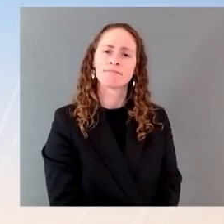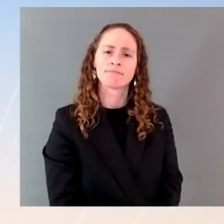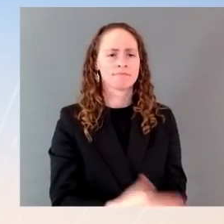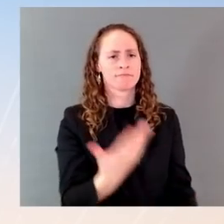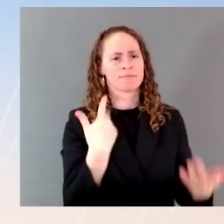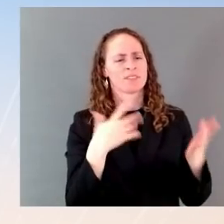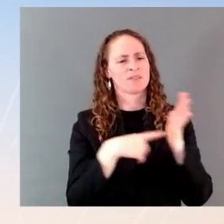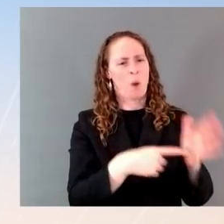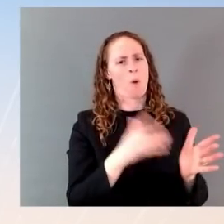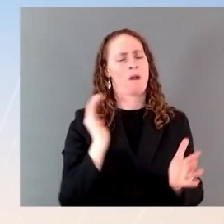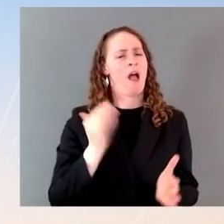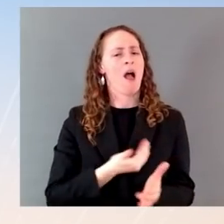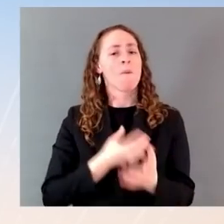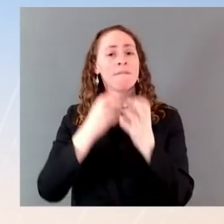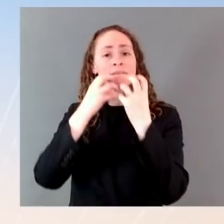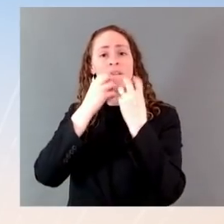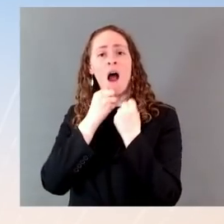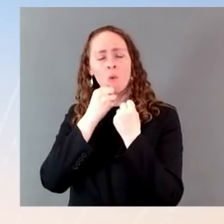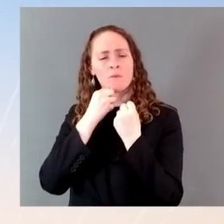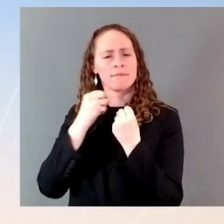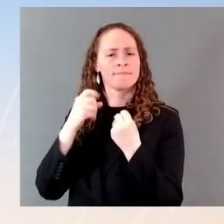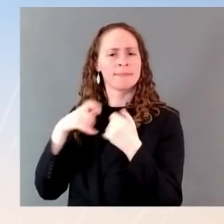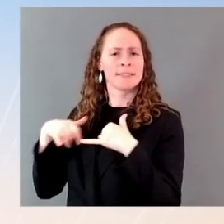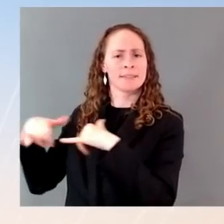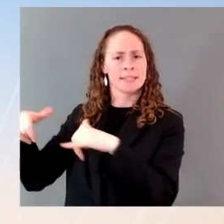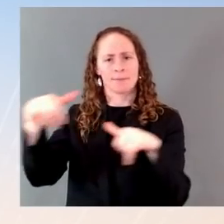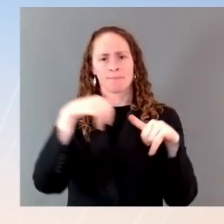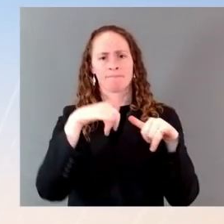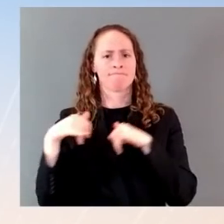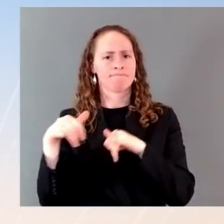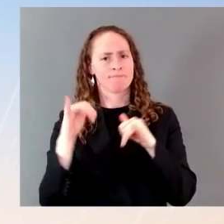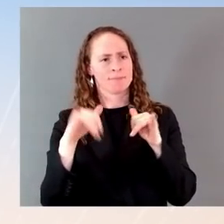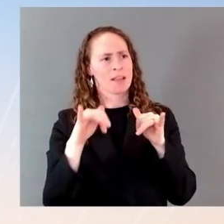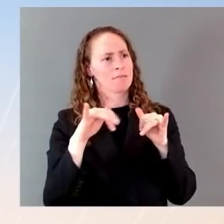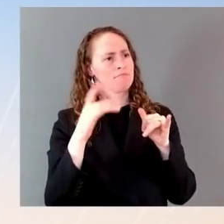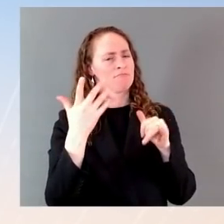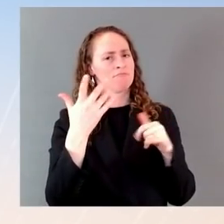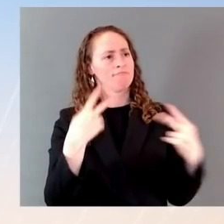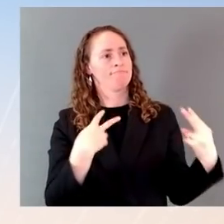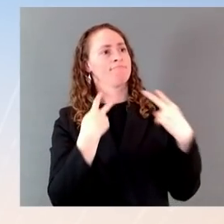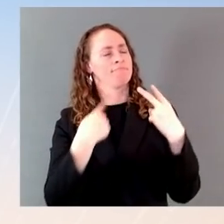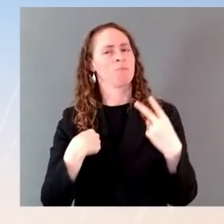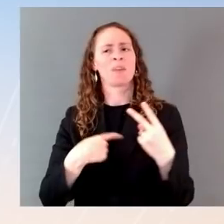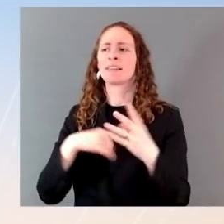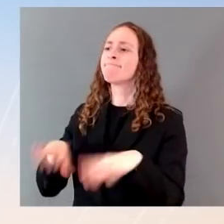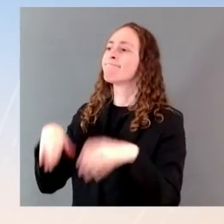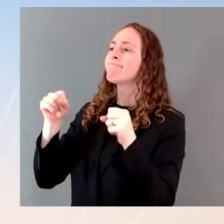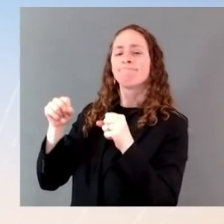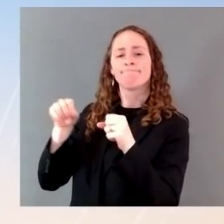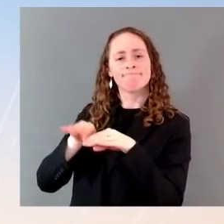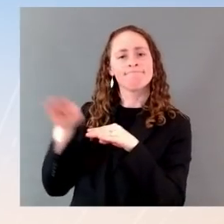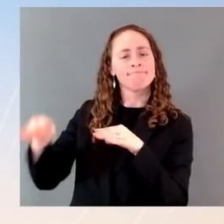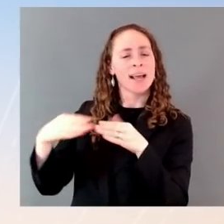Jon Tester just told NBC News that he plans to support the provision